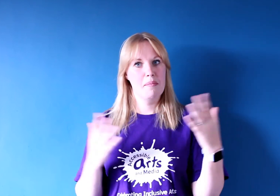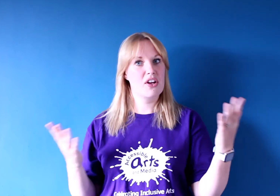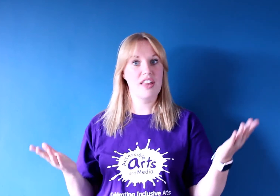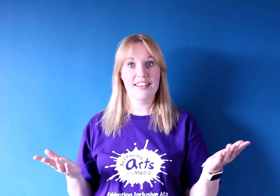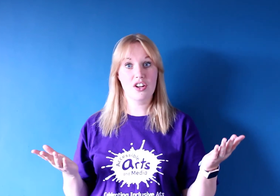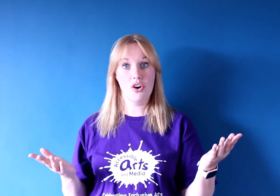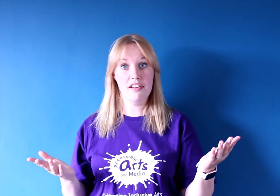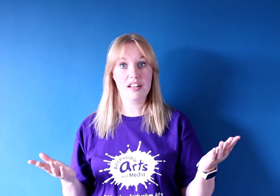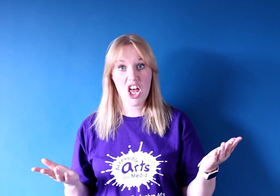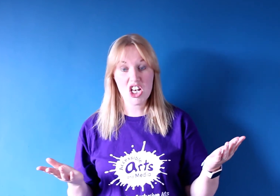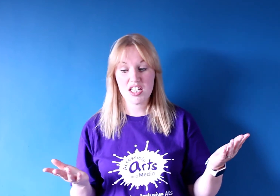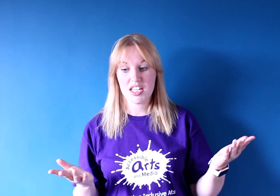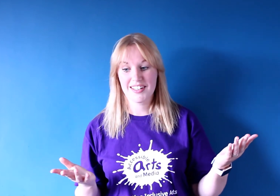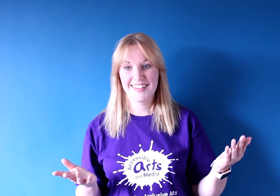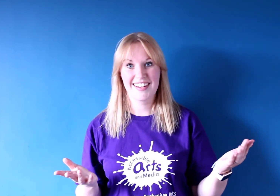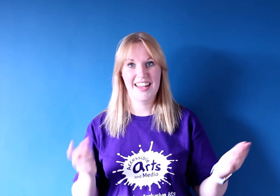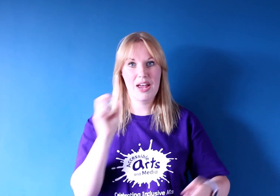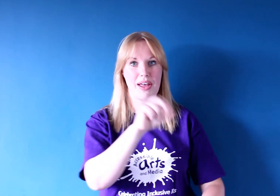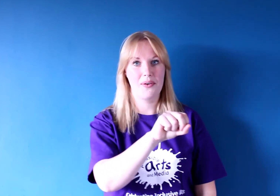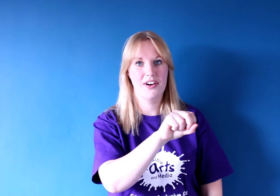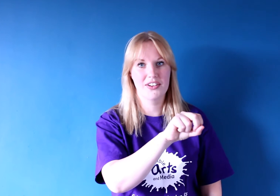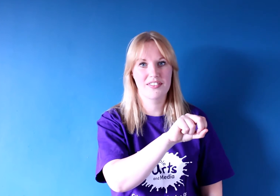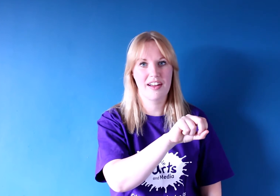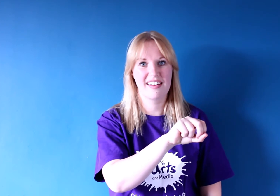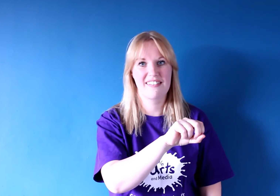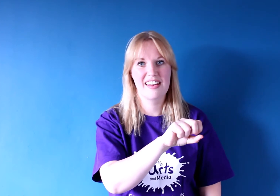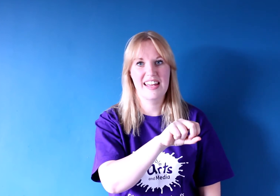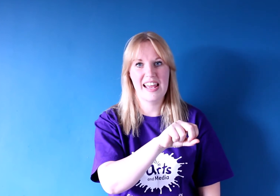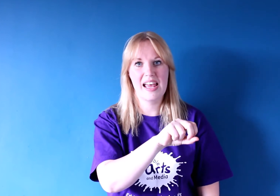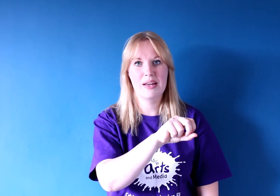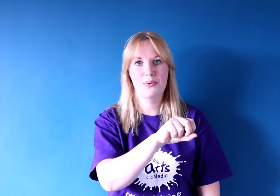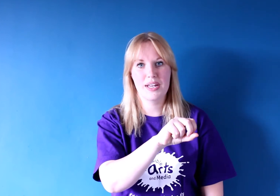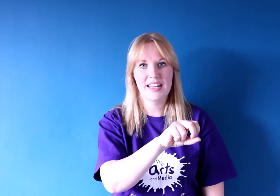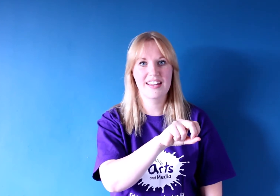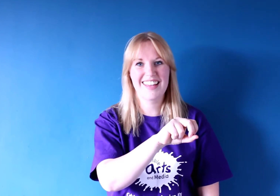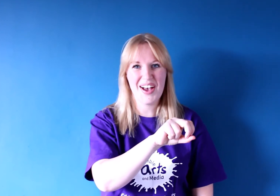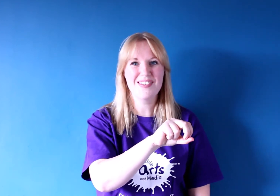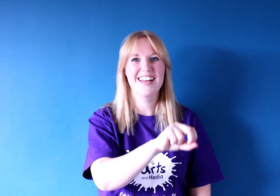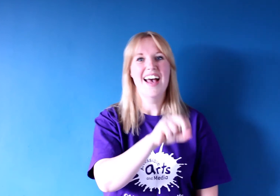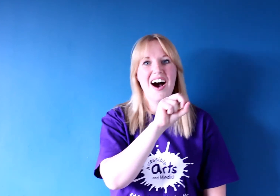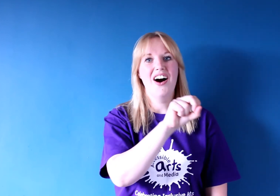because that is the chorus learnt. Here we go, on safari. Here we go.